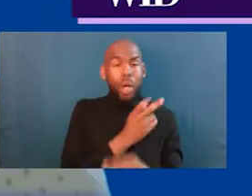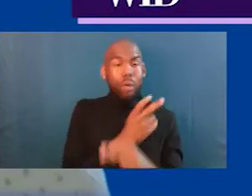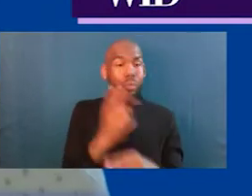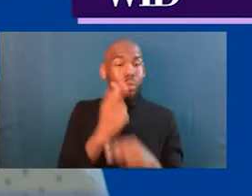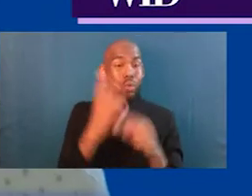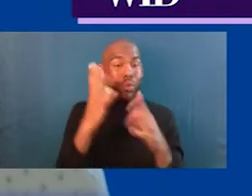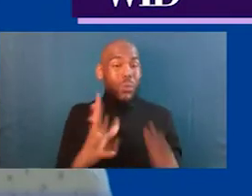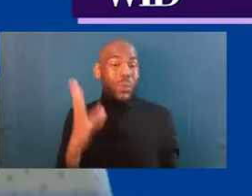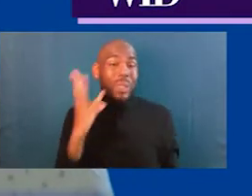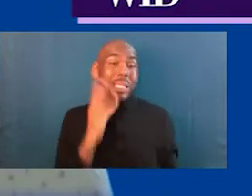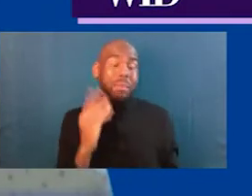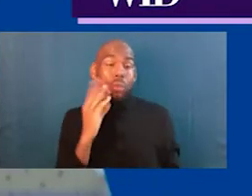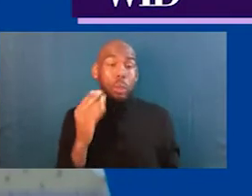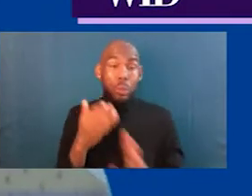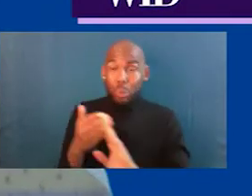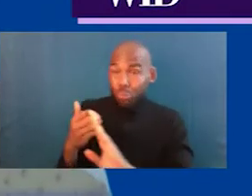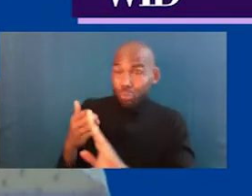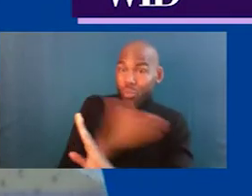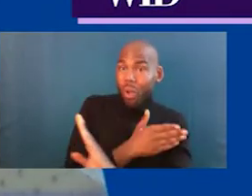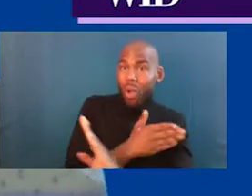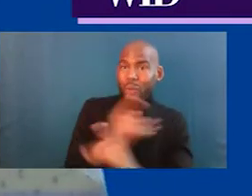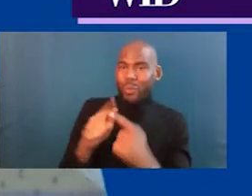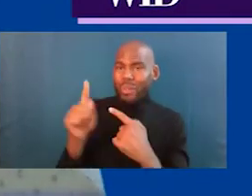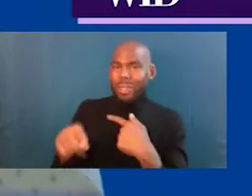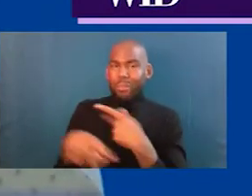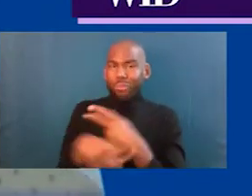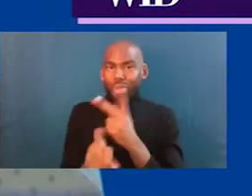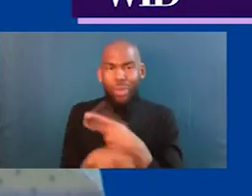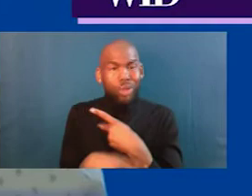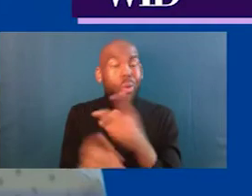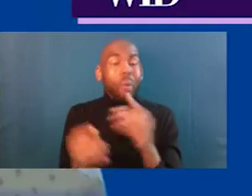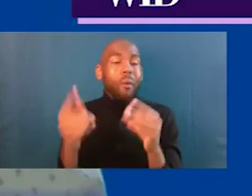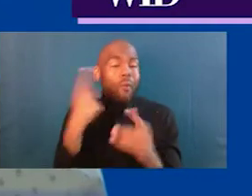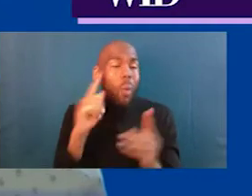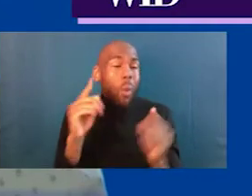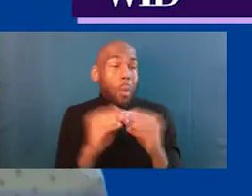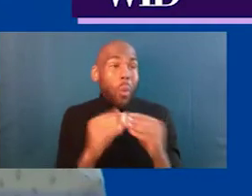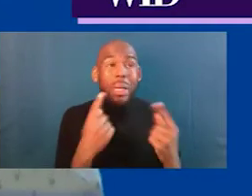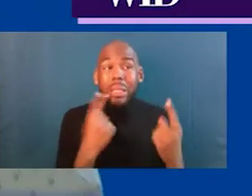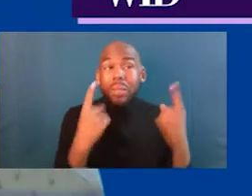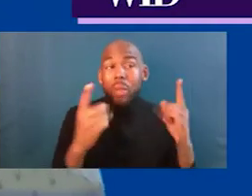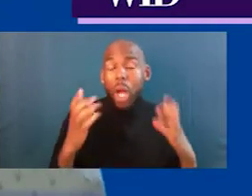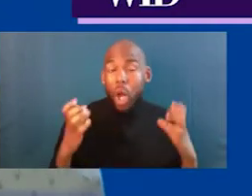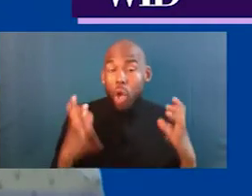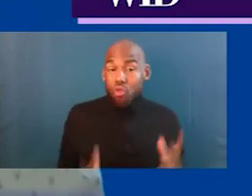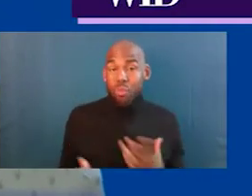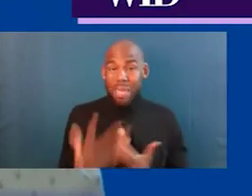prior to releasing them into production and have a much more successful customer engagement and deliver our services